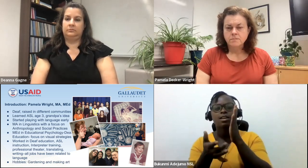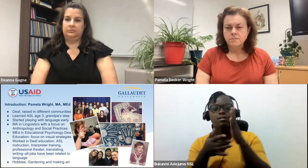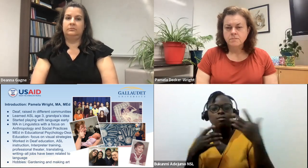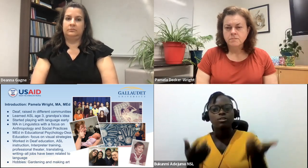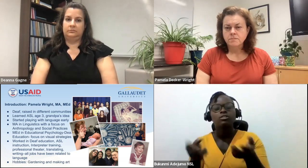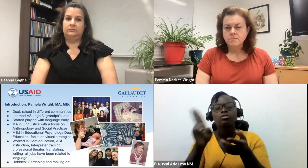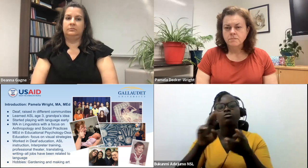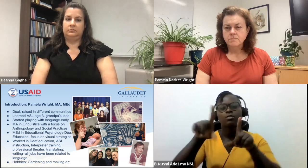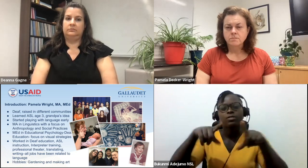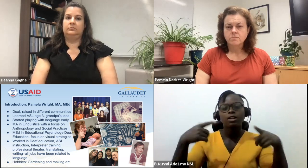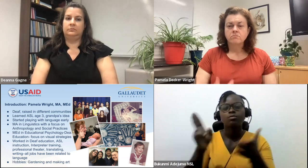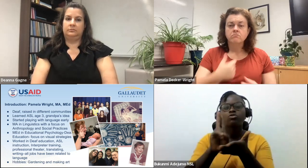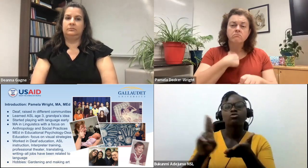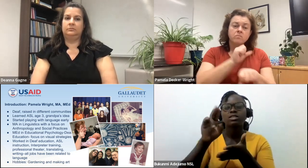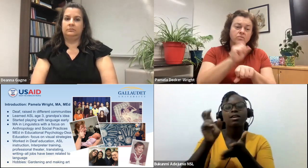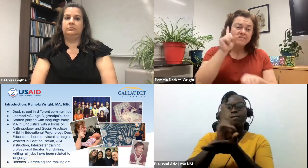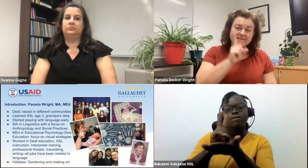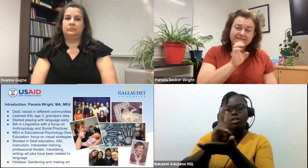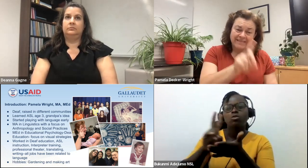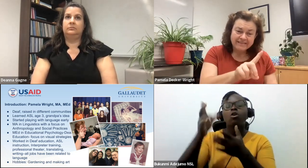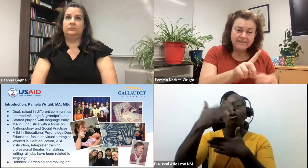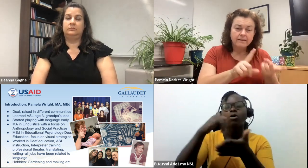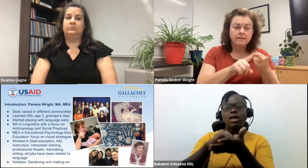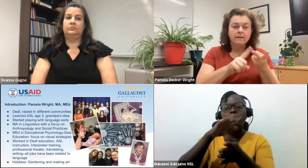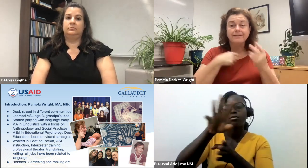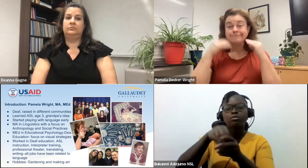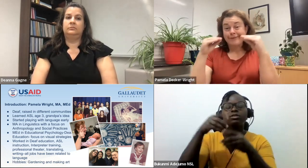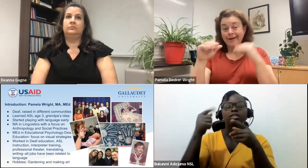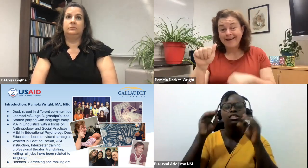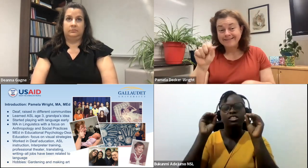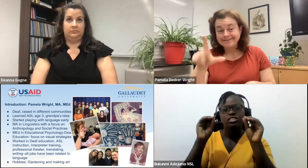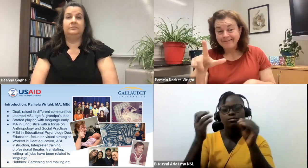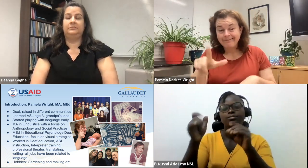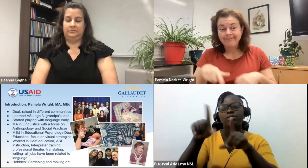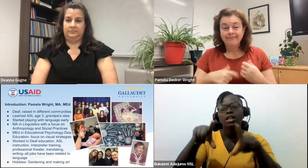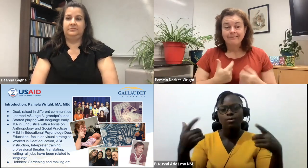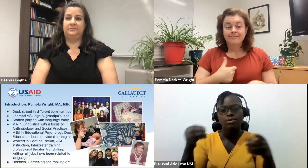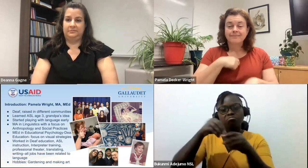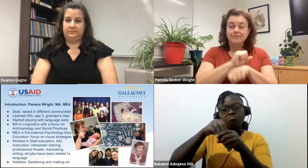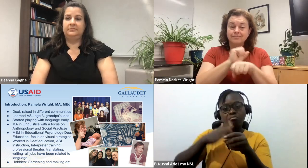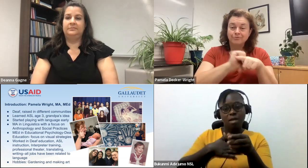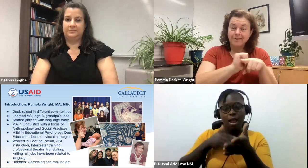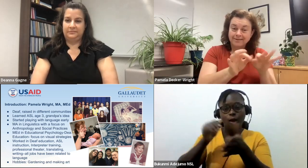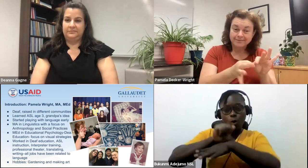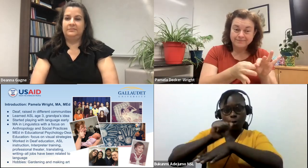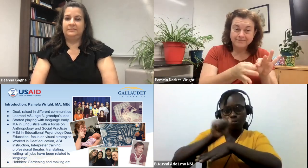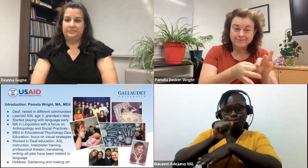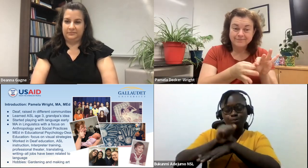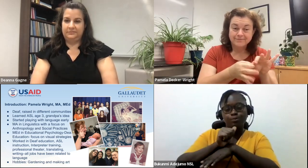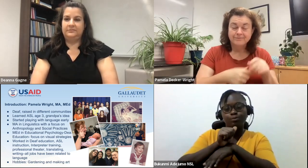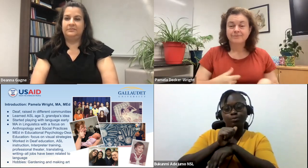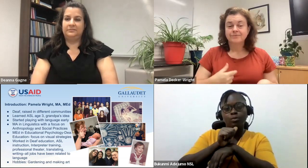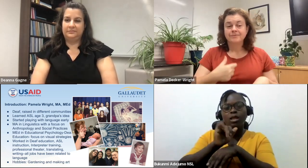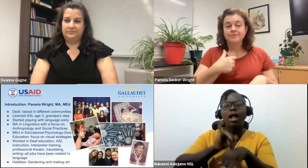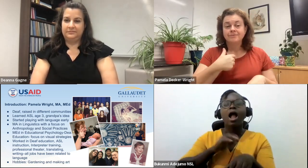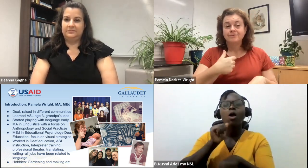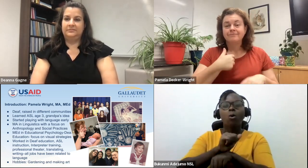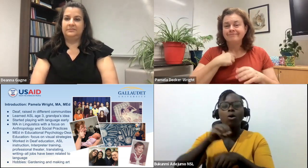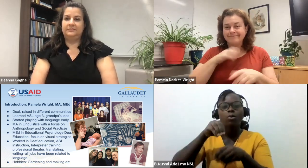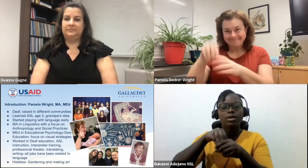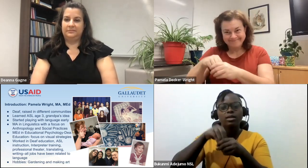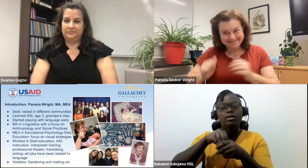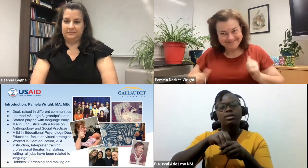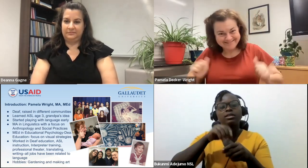I've worked in another number of these fields. I've worked the deaf LED. I've taught American sign language. I've trained sign language interpreters.